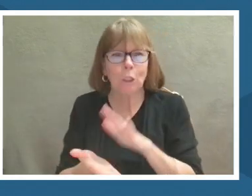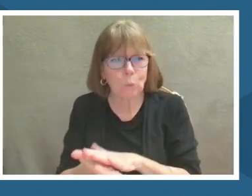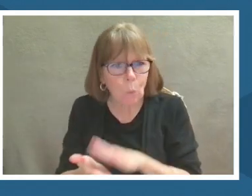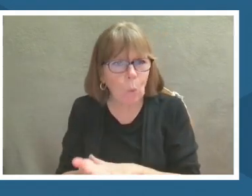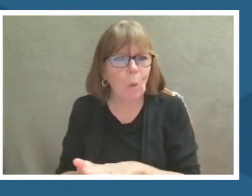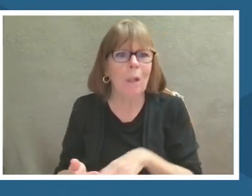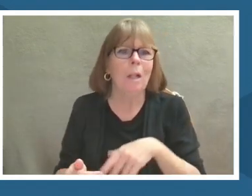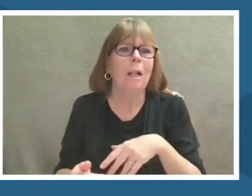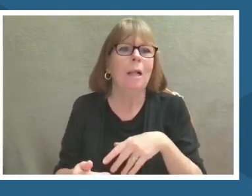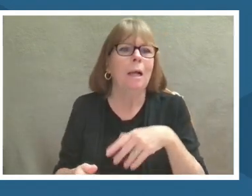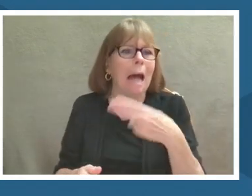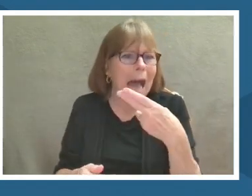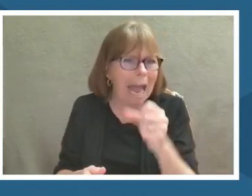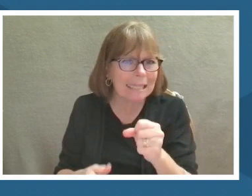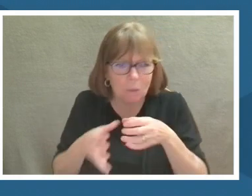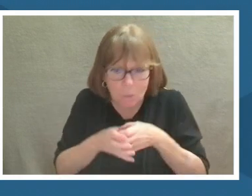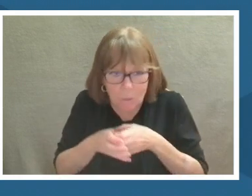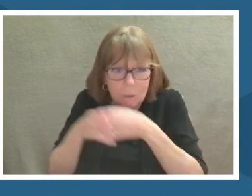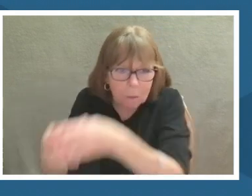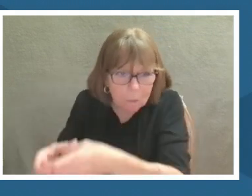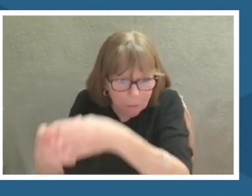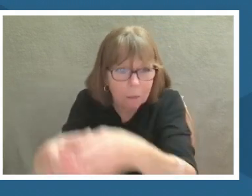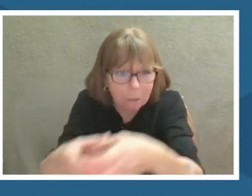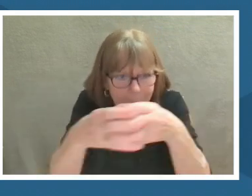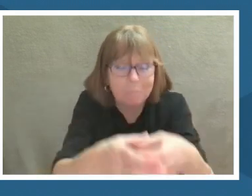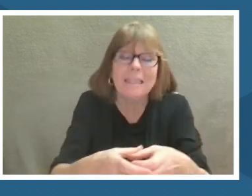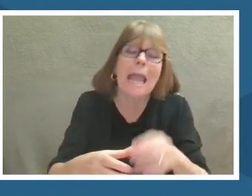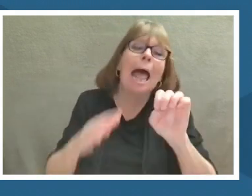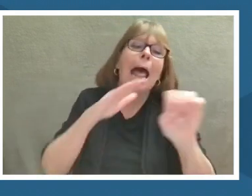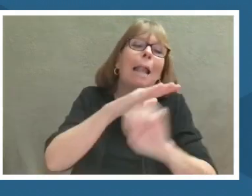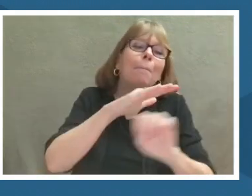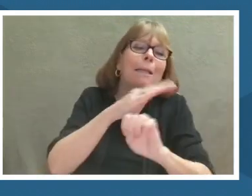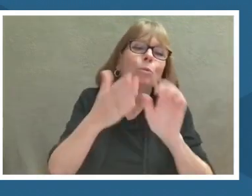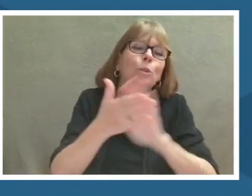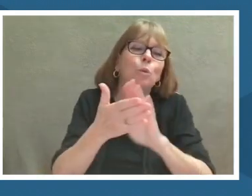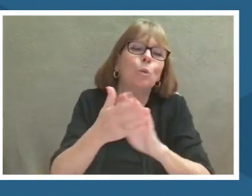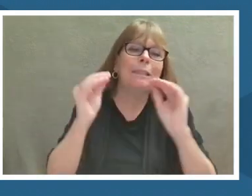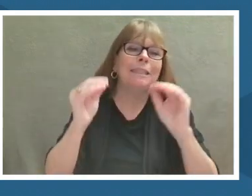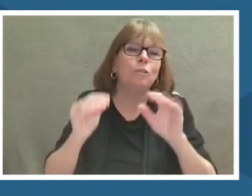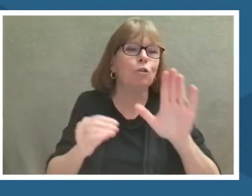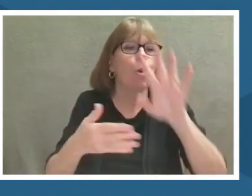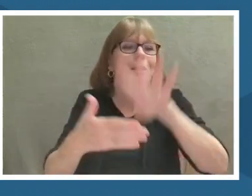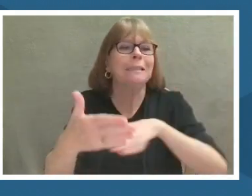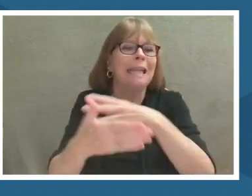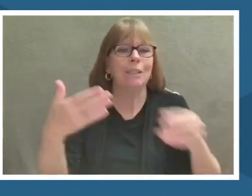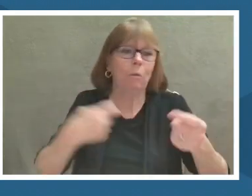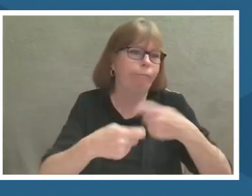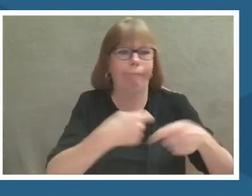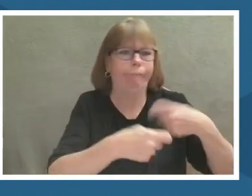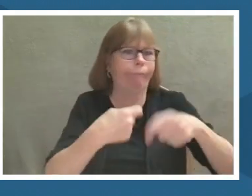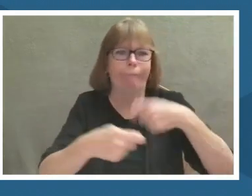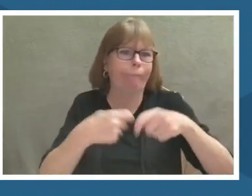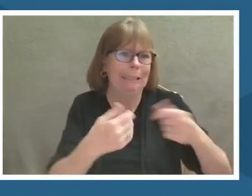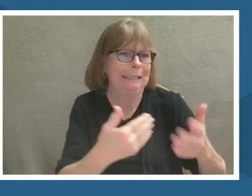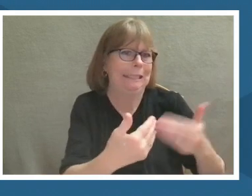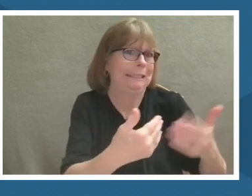teach it all anyway so it doesn't matter when and that there it's easier for them to combine it but it you know the high